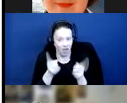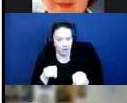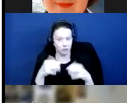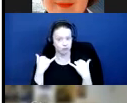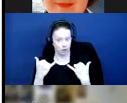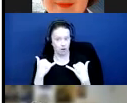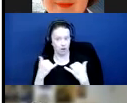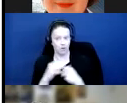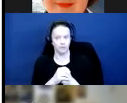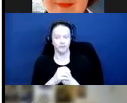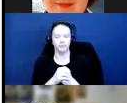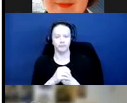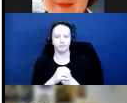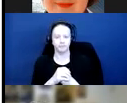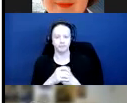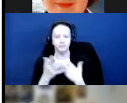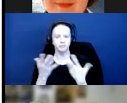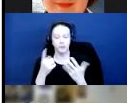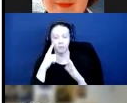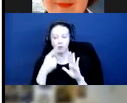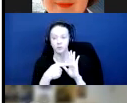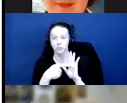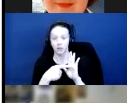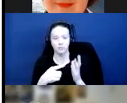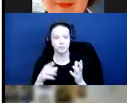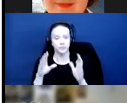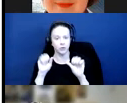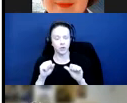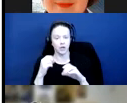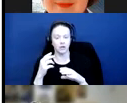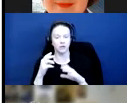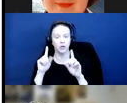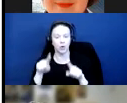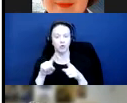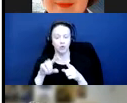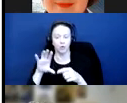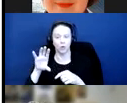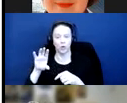And so, you can go to the Oregon Health Authority website